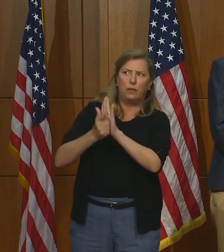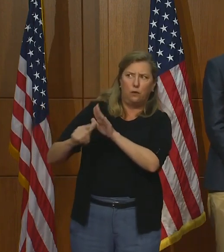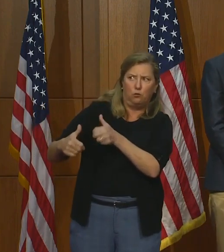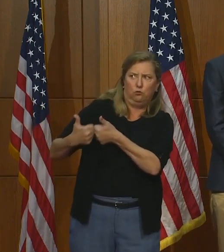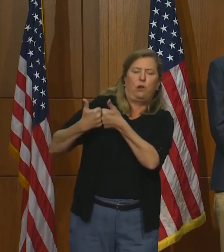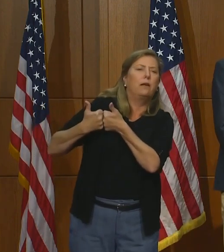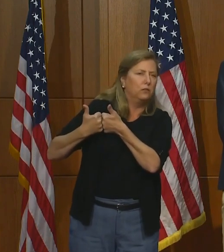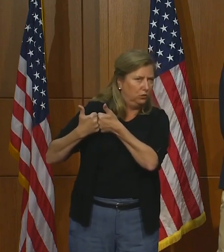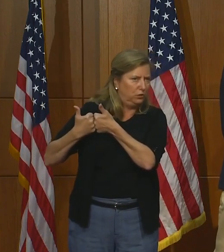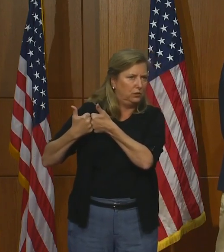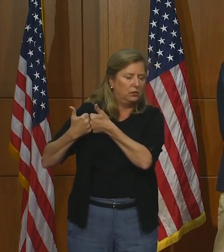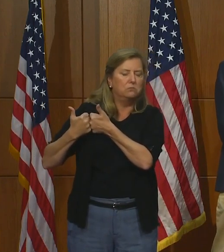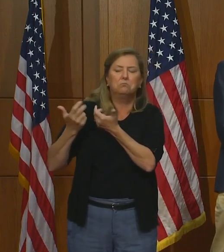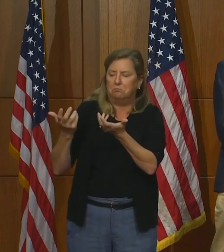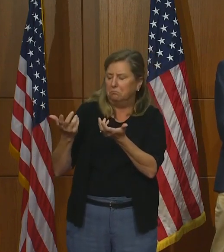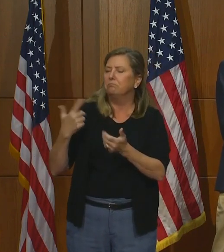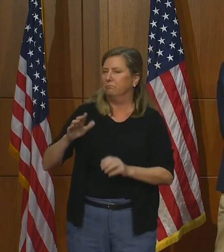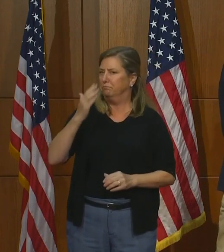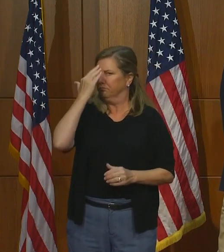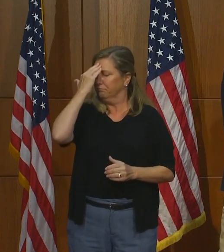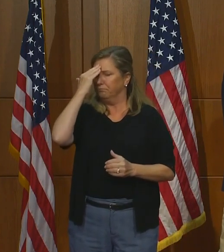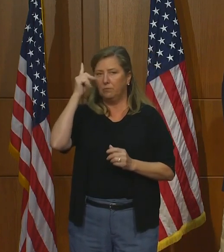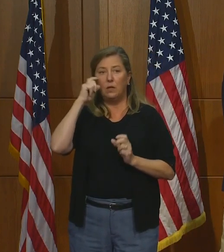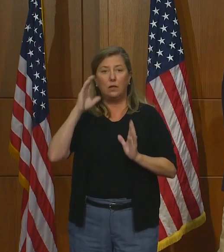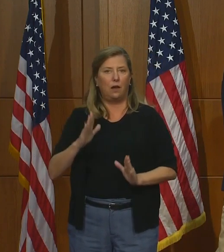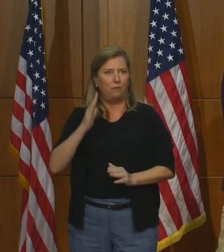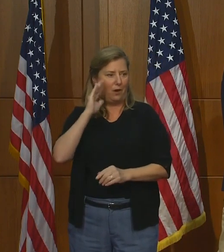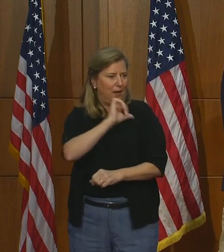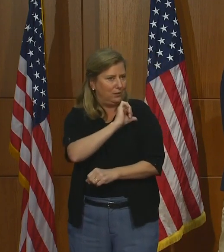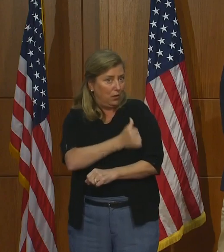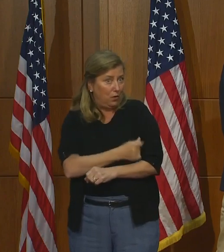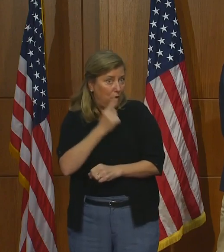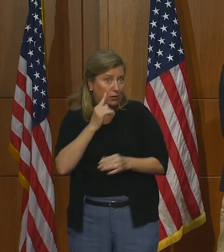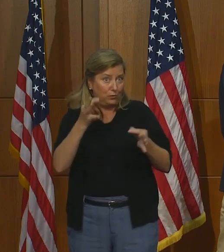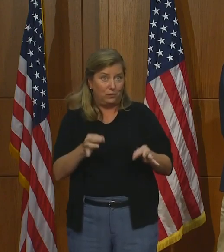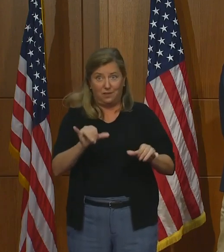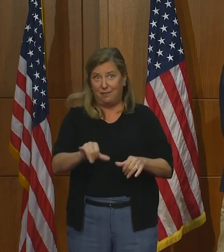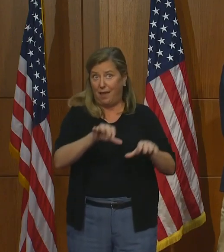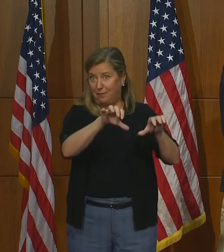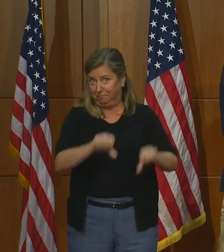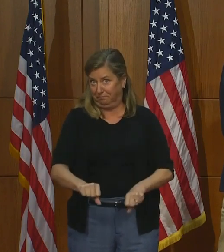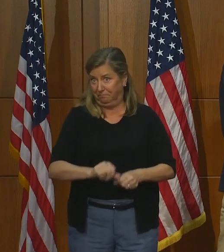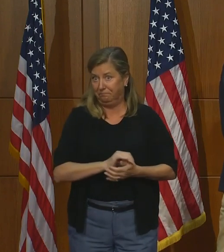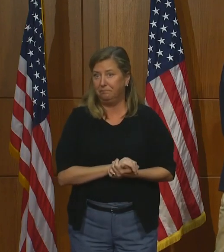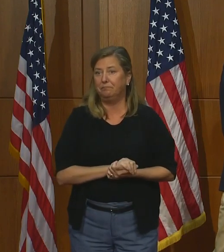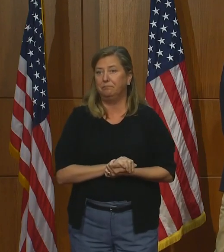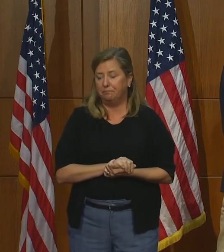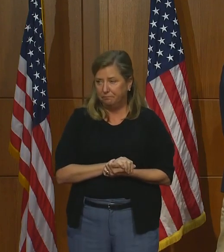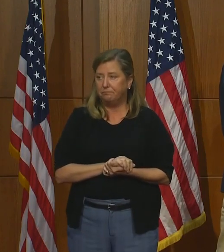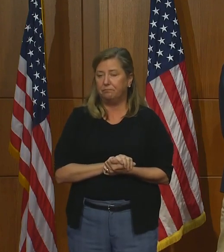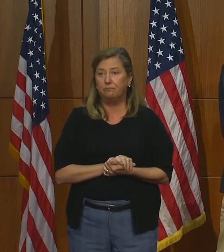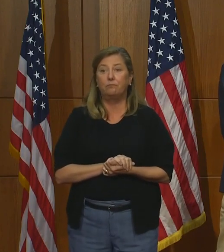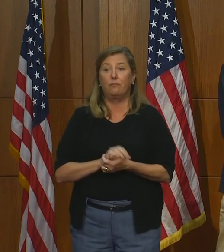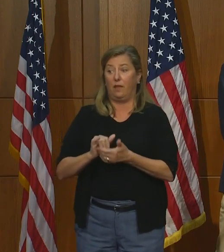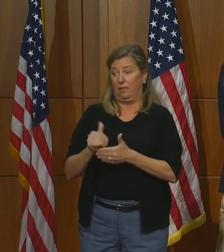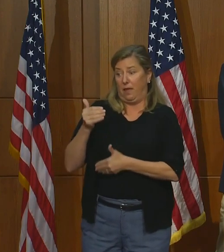WERE WELL AWARE OF THE POTENTIAL LEGAL CHALLENGES WE ARE SO ALSO WELL AWARE OF THE